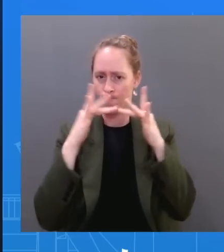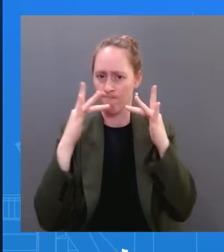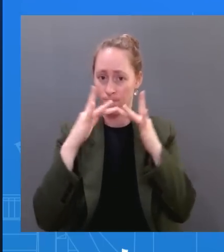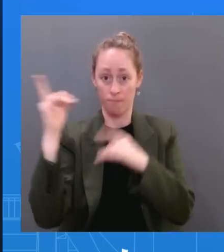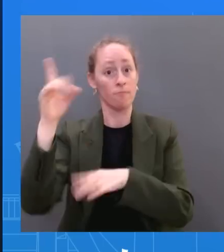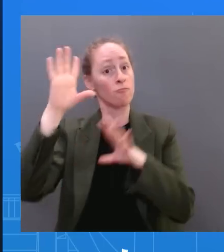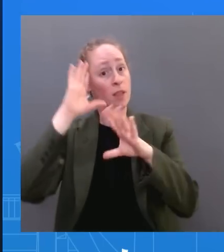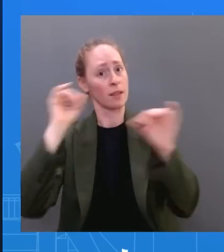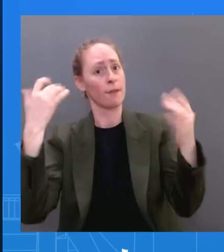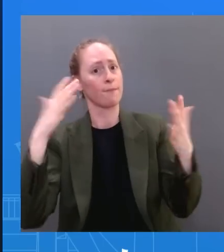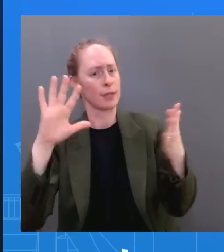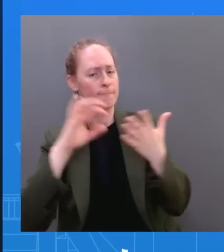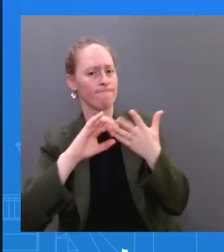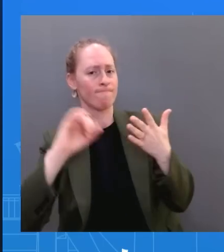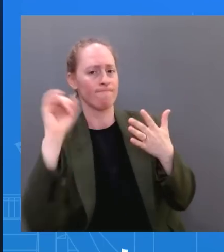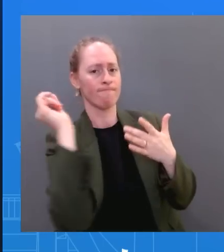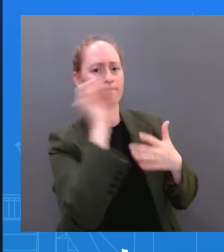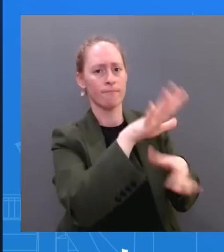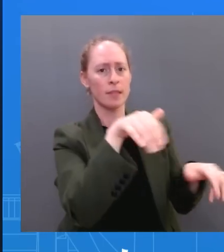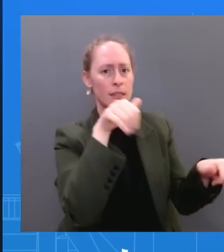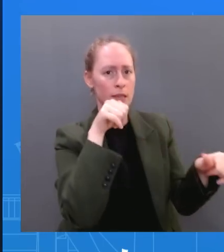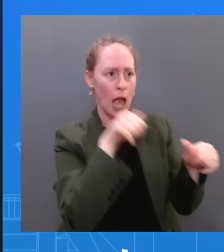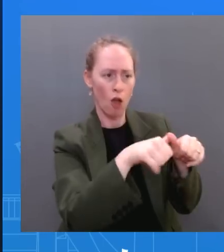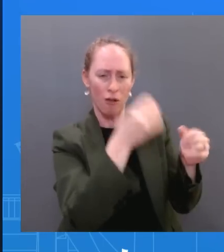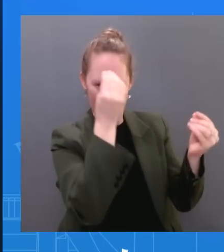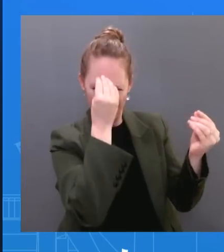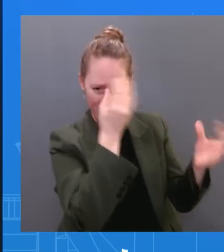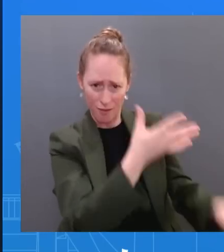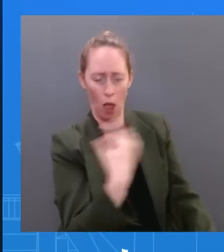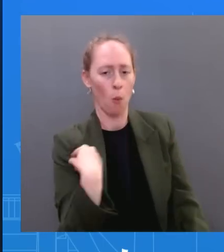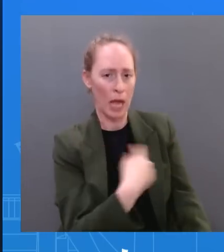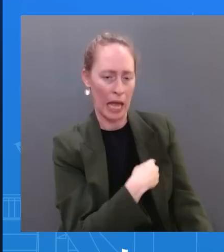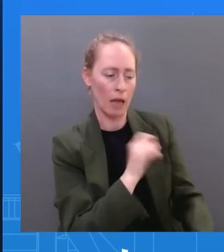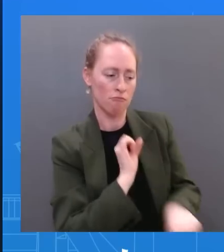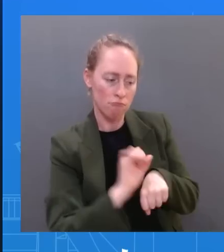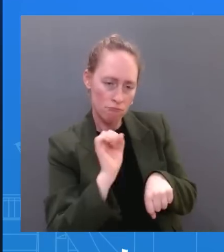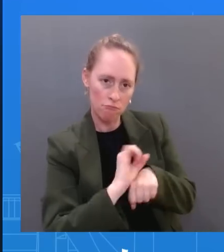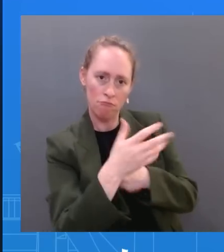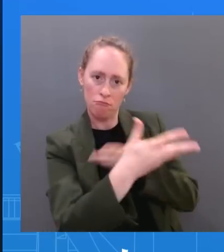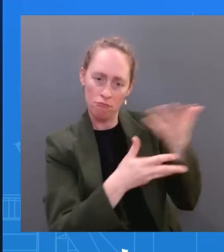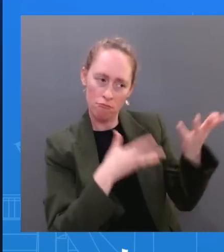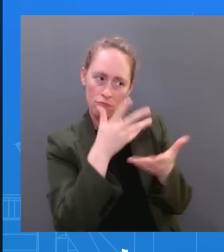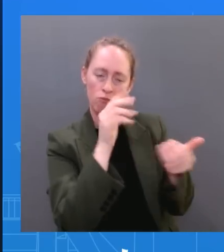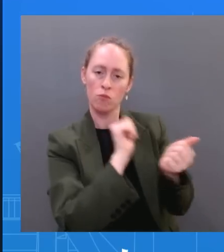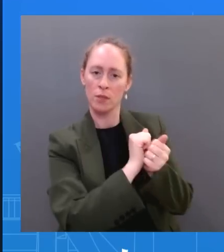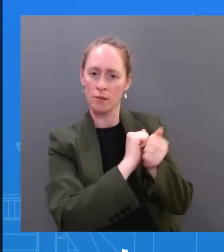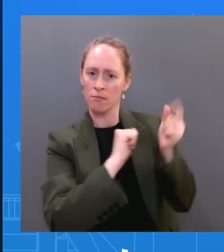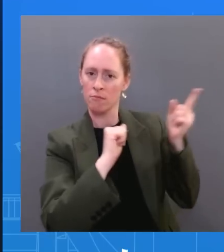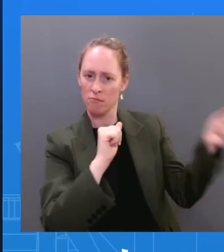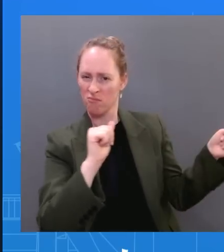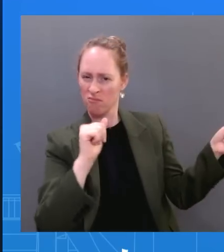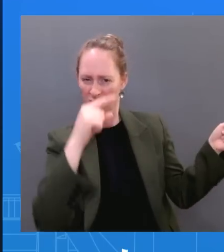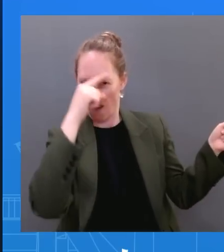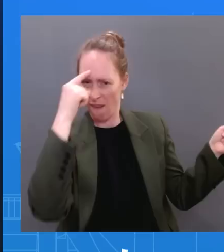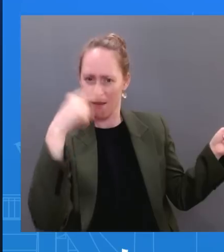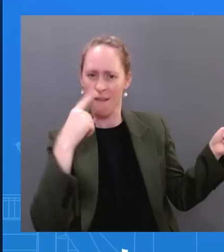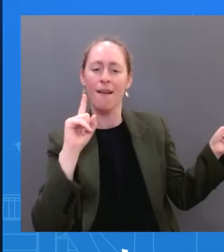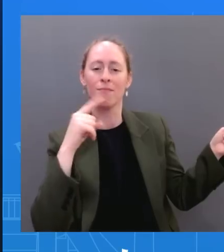through appropriate channels, to try to bring a speedy resolution not just to her case but to Paul Whelan's case as well. And we will continue to work